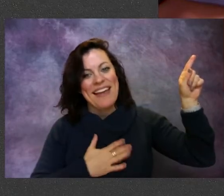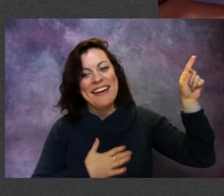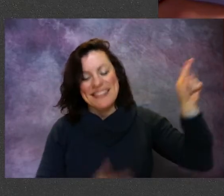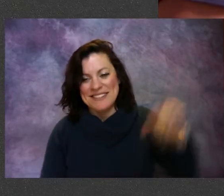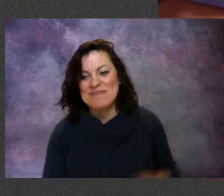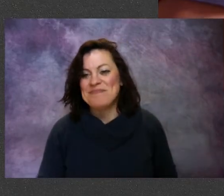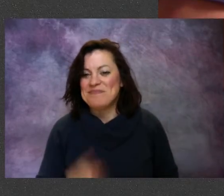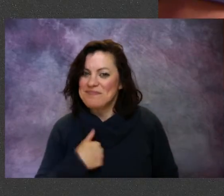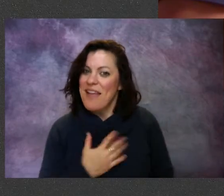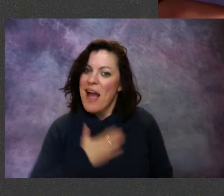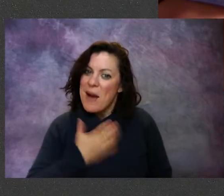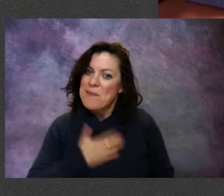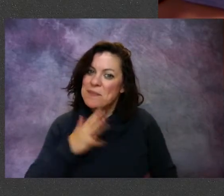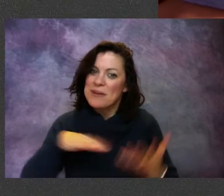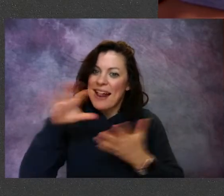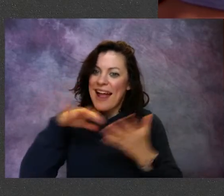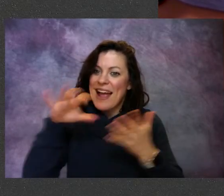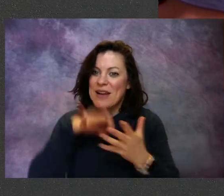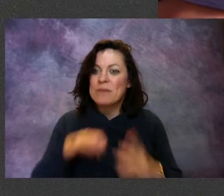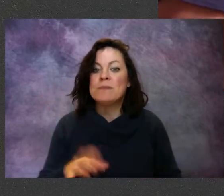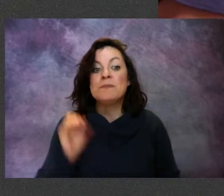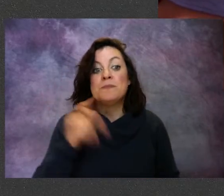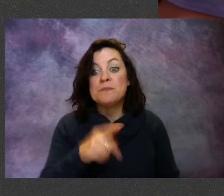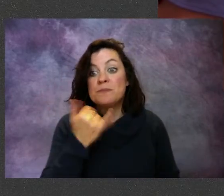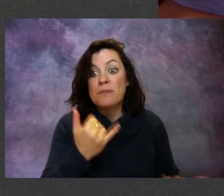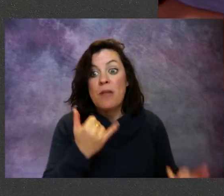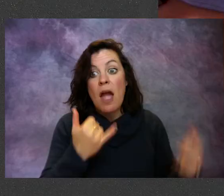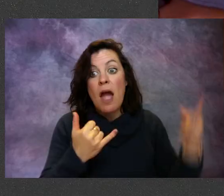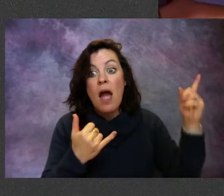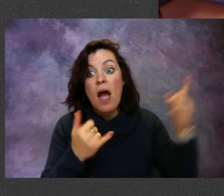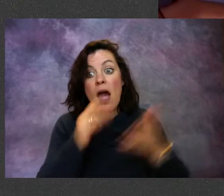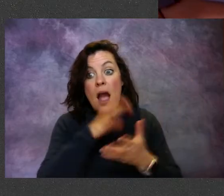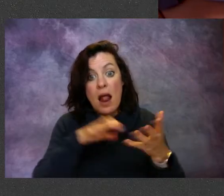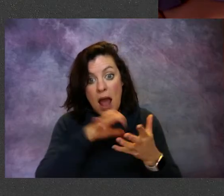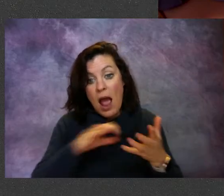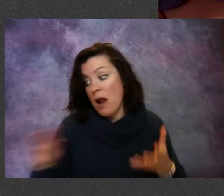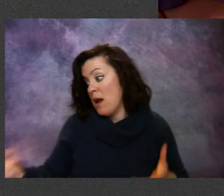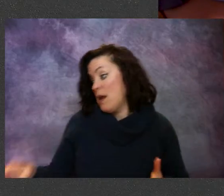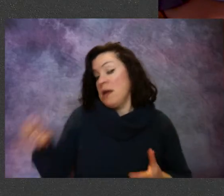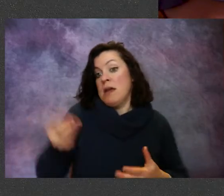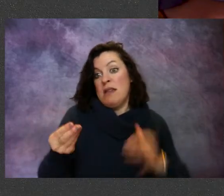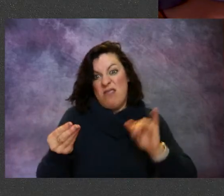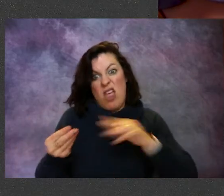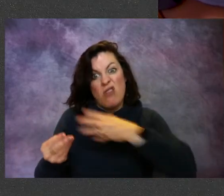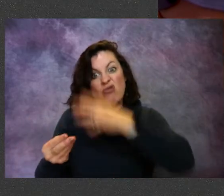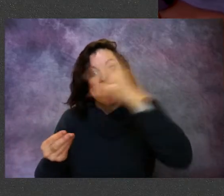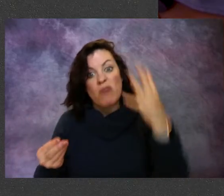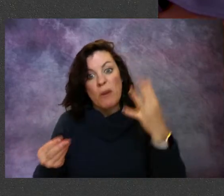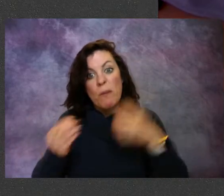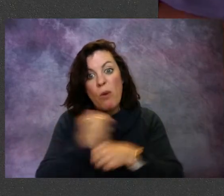So, we are gonna take our cloud and our coffee filter and now we are gonna glue them together,